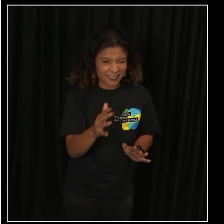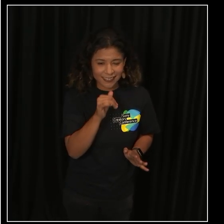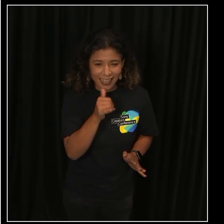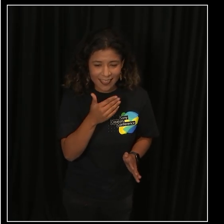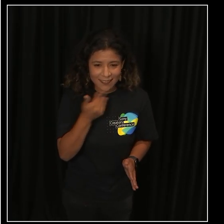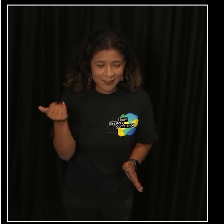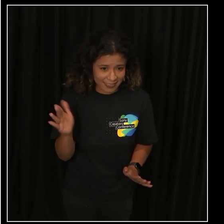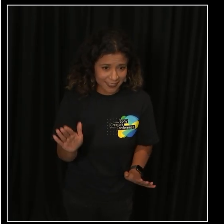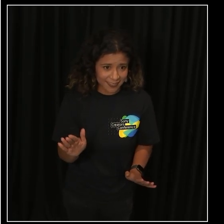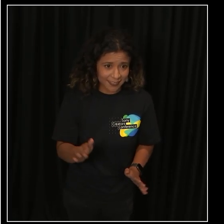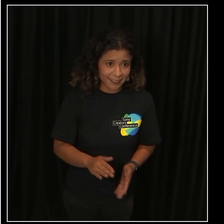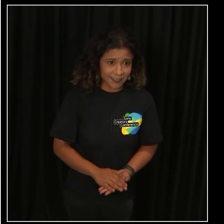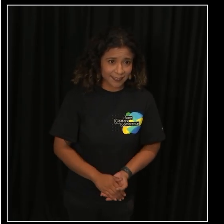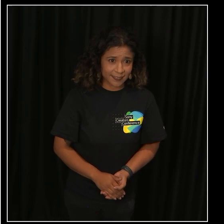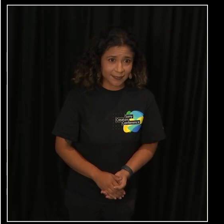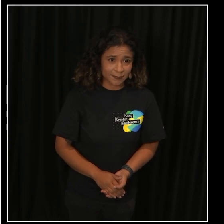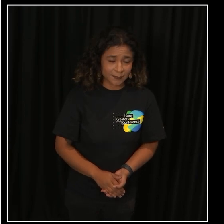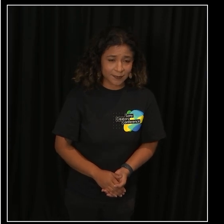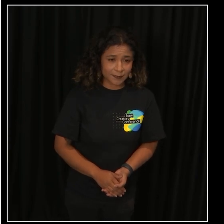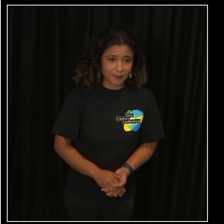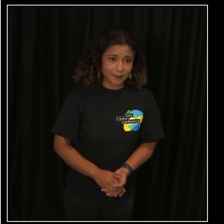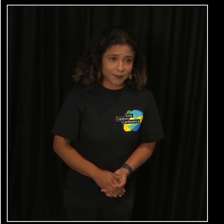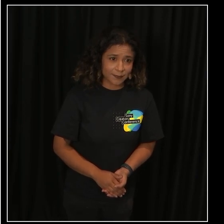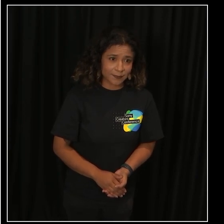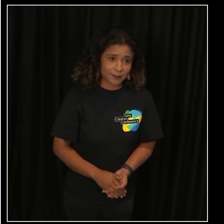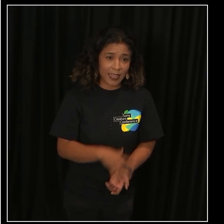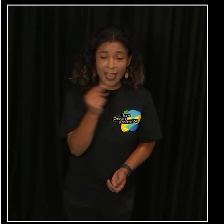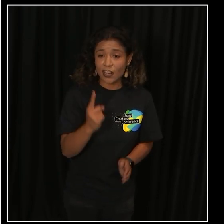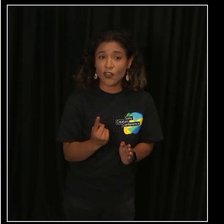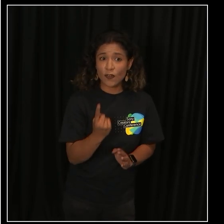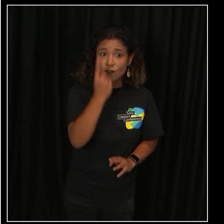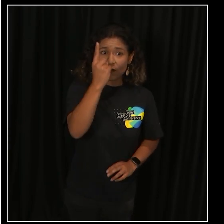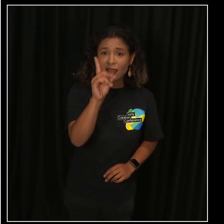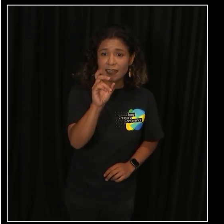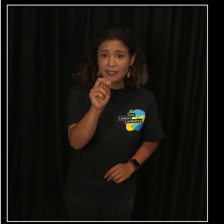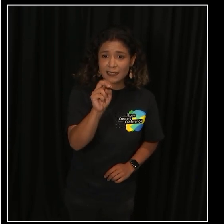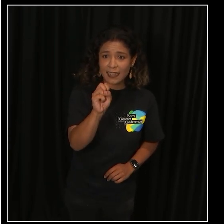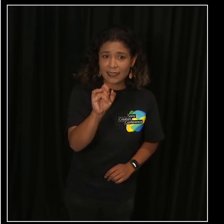In addition, The vertical density profiles of the either will shown in the figure,